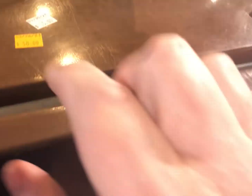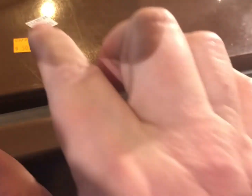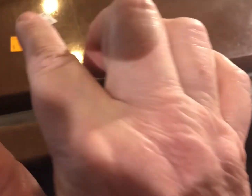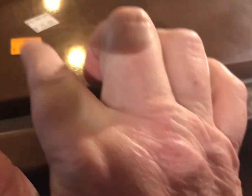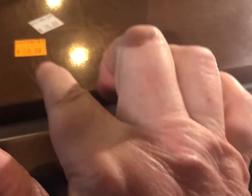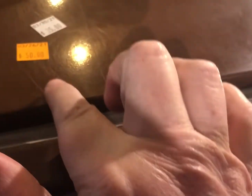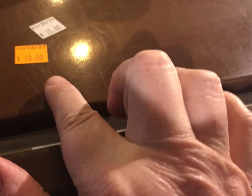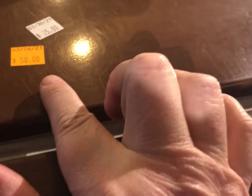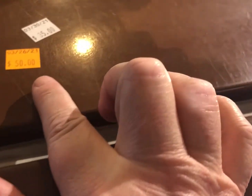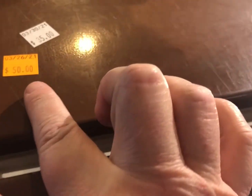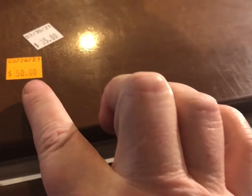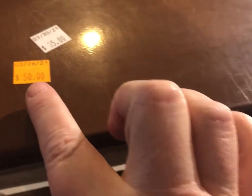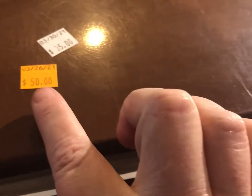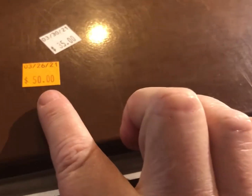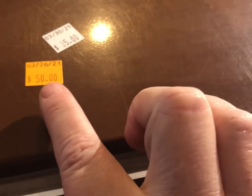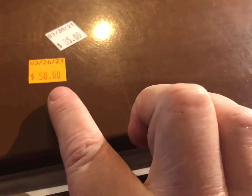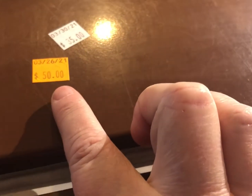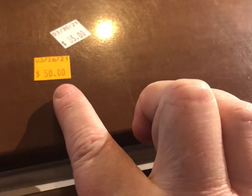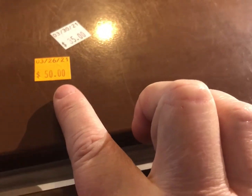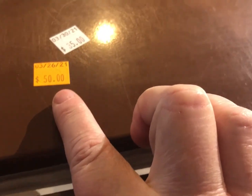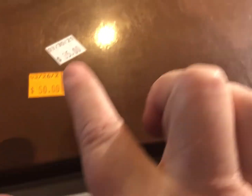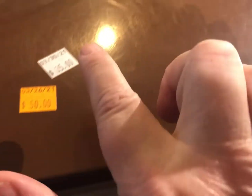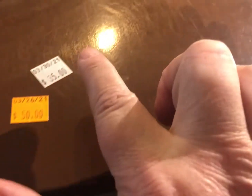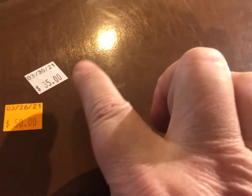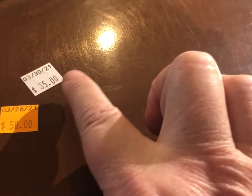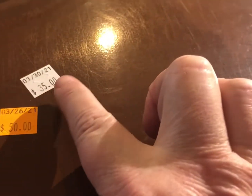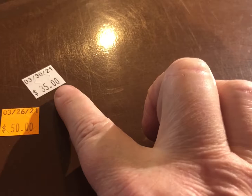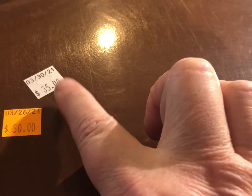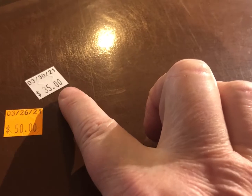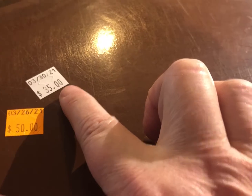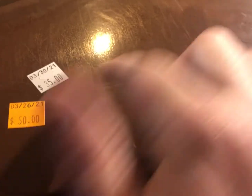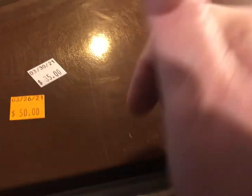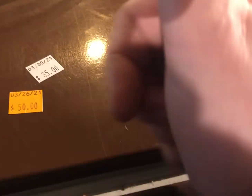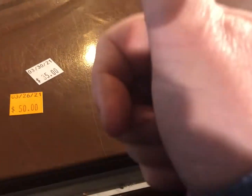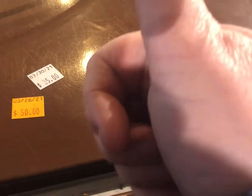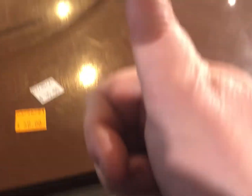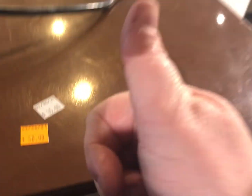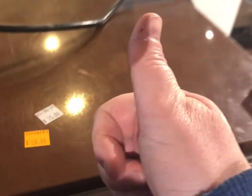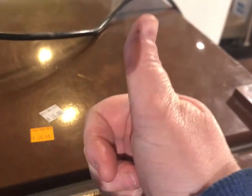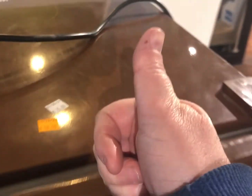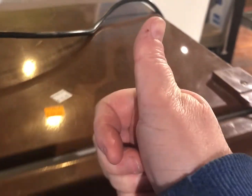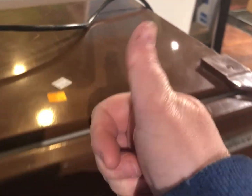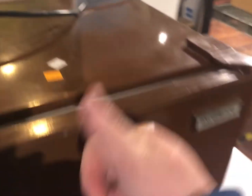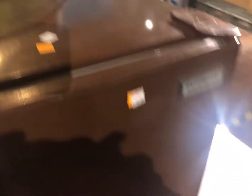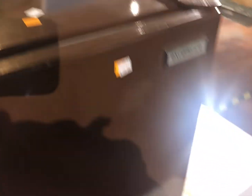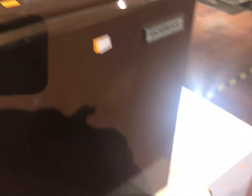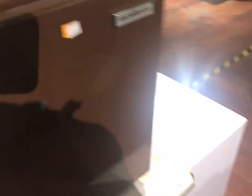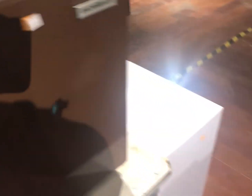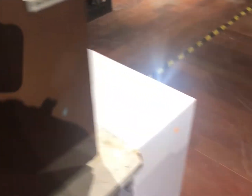It was $50 and now $35. That's good.